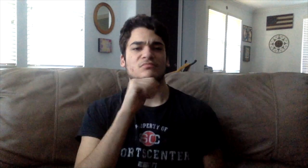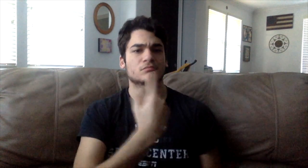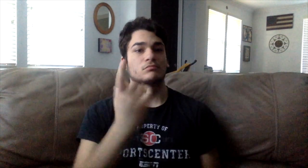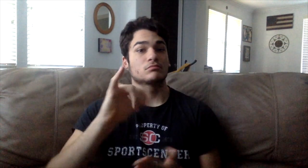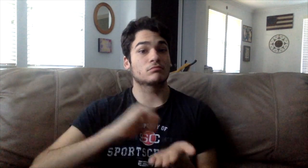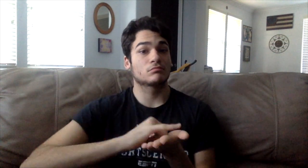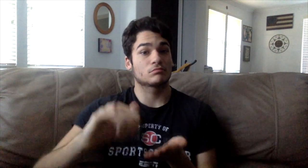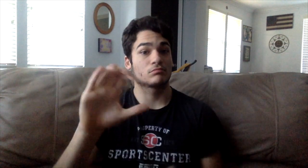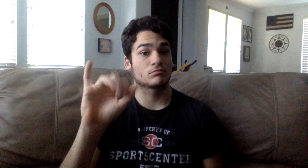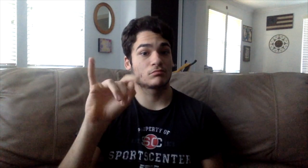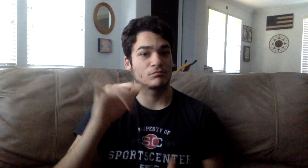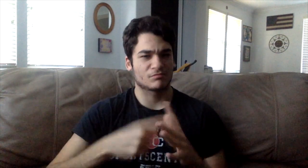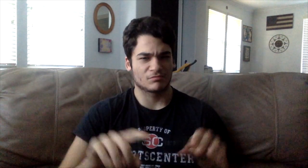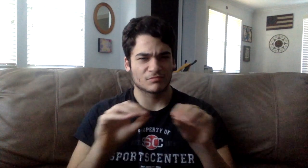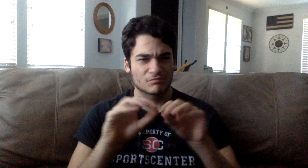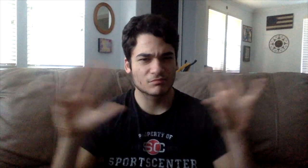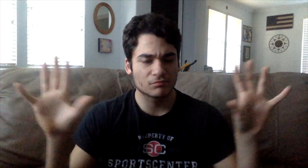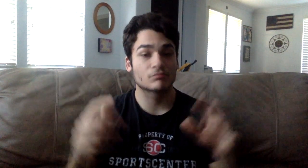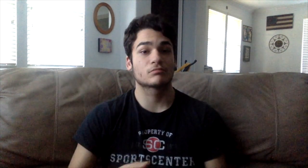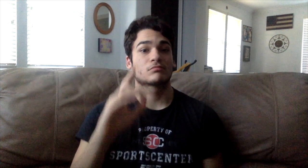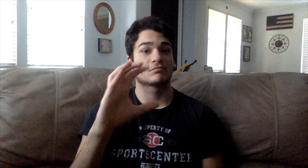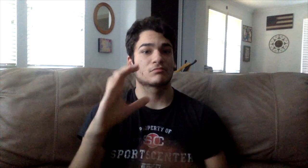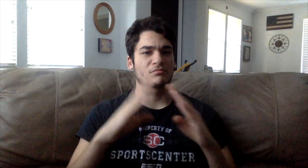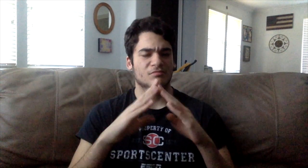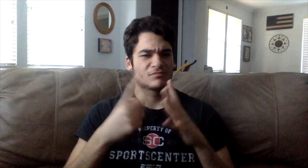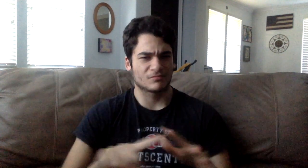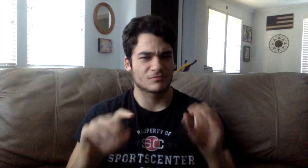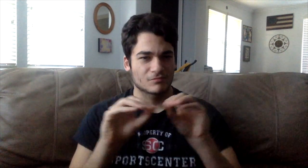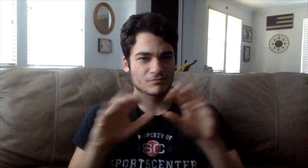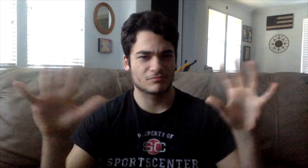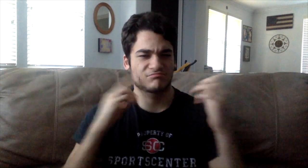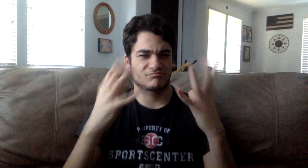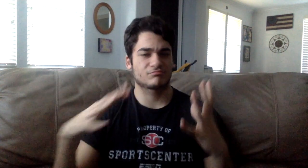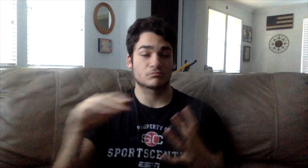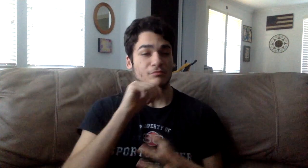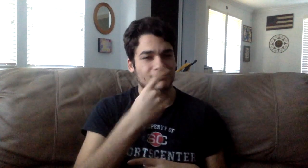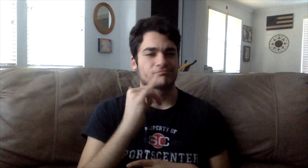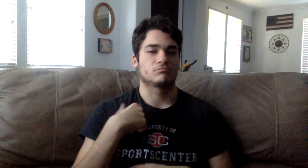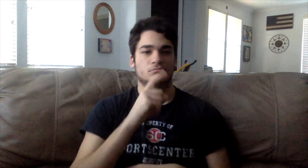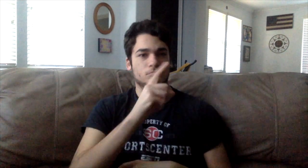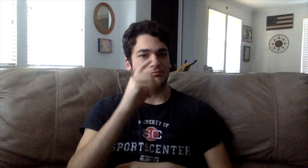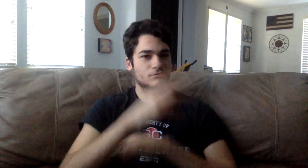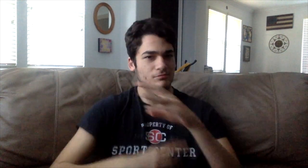Not just Los Angeles, New York City and other major cities in the U.S. even other countries, too!